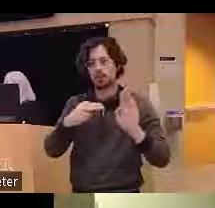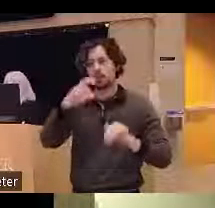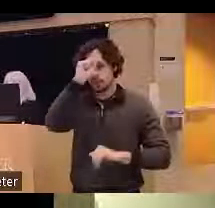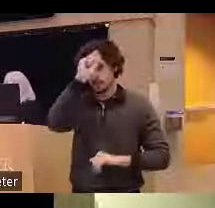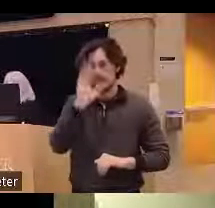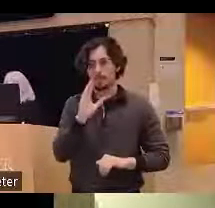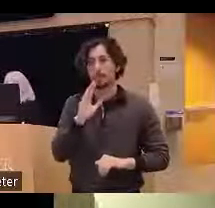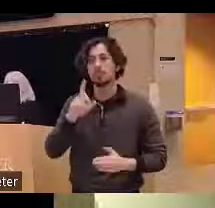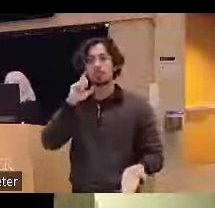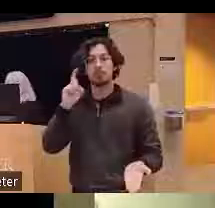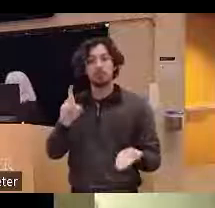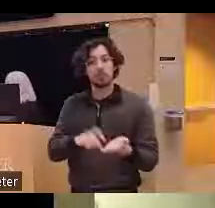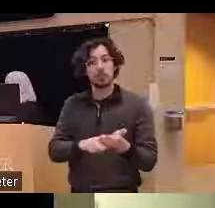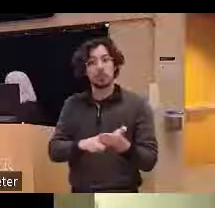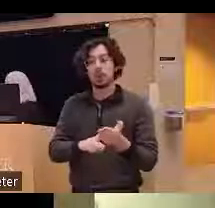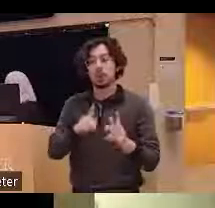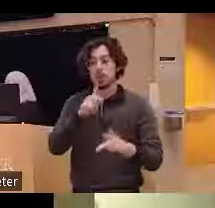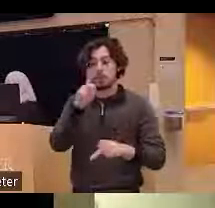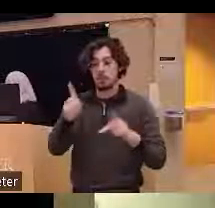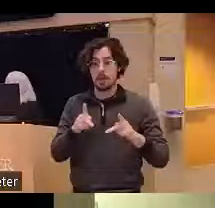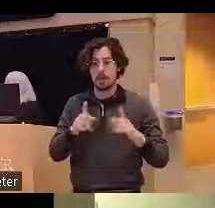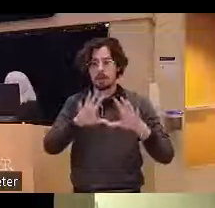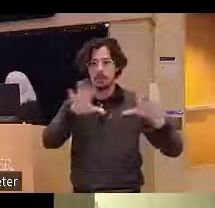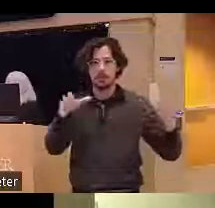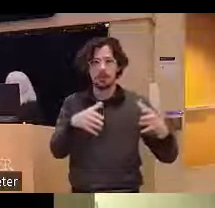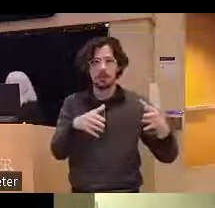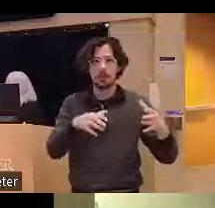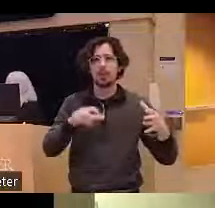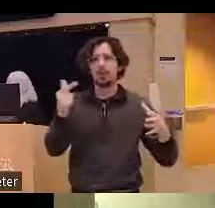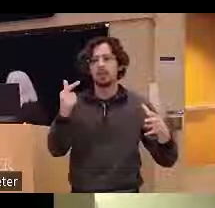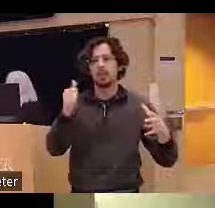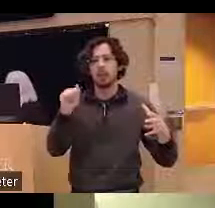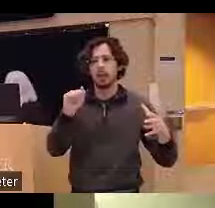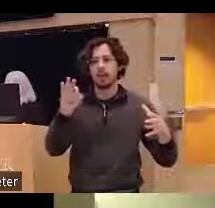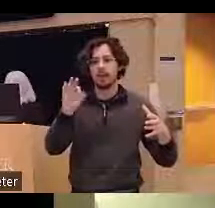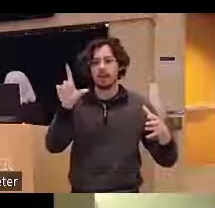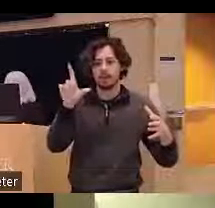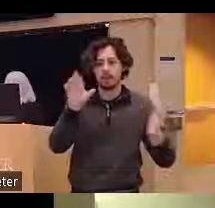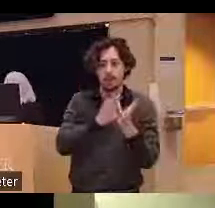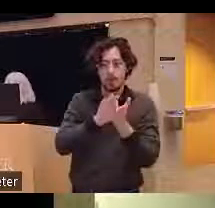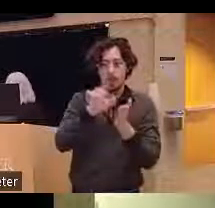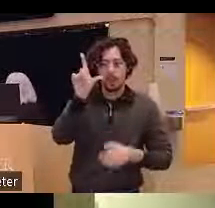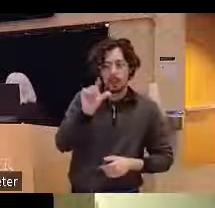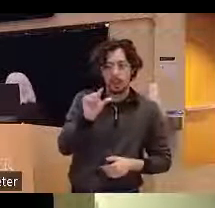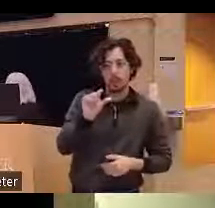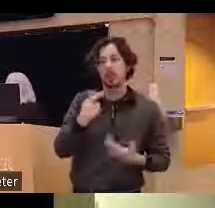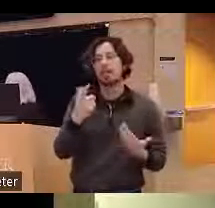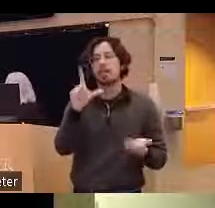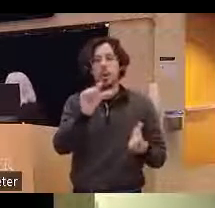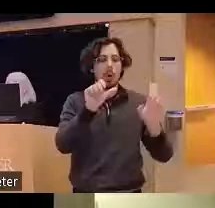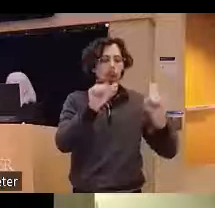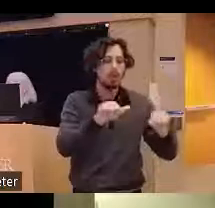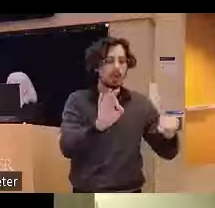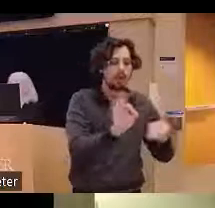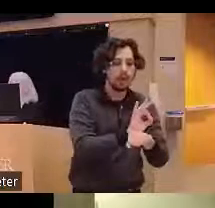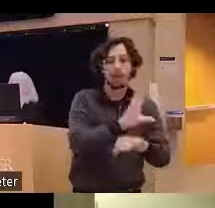found among people is that a low GAF score low ability to function and paternal age later had